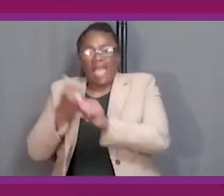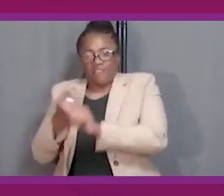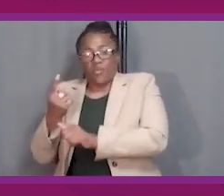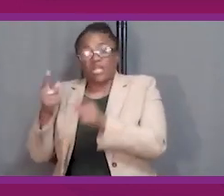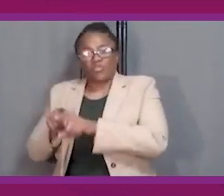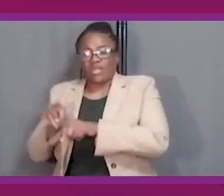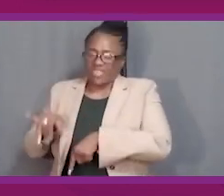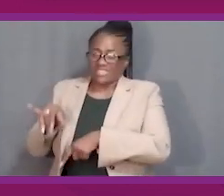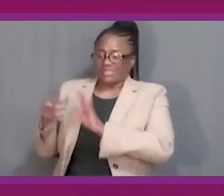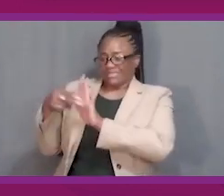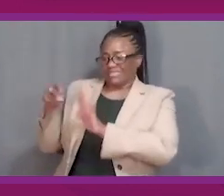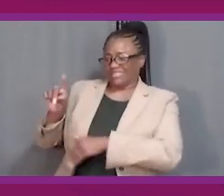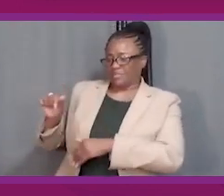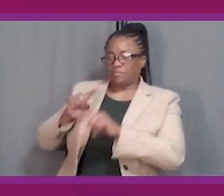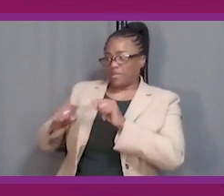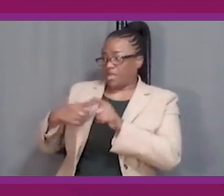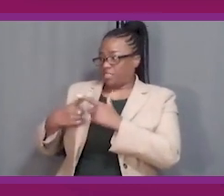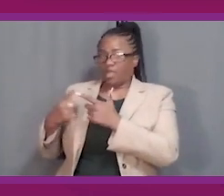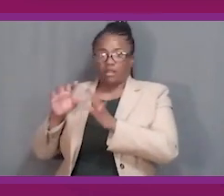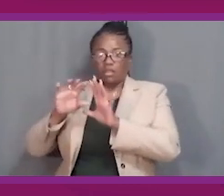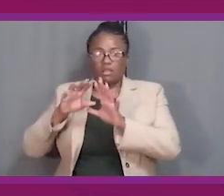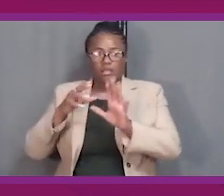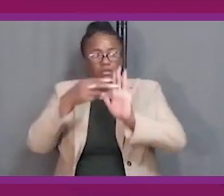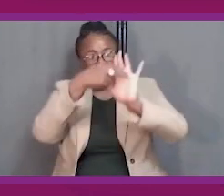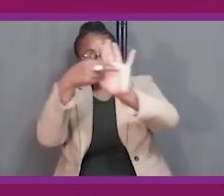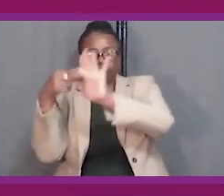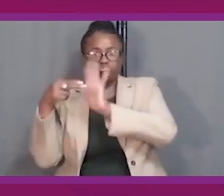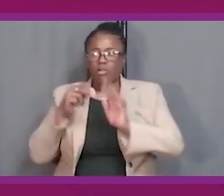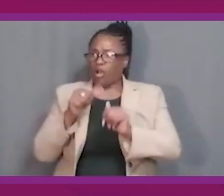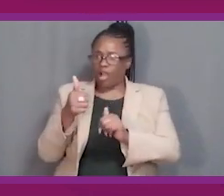in terms of body minds, how people function, what people have access to.